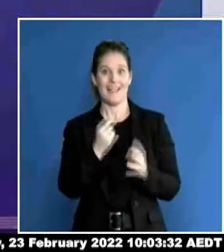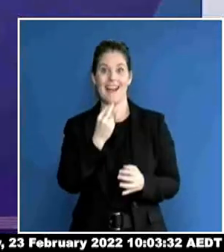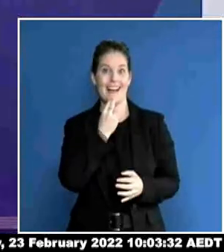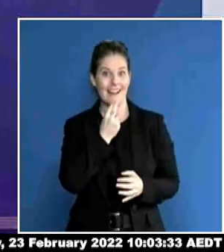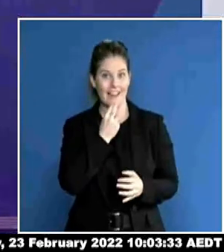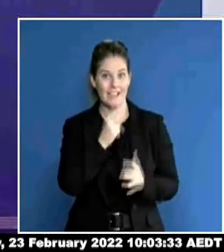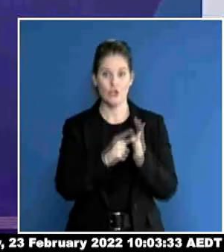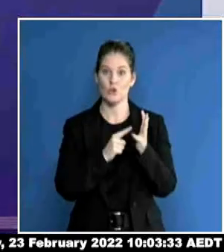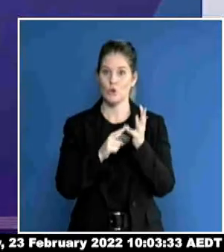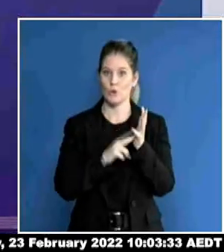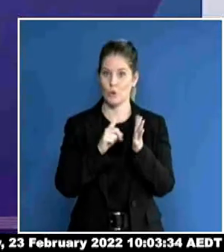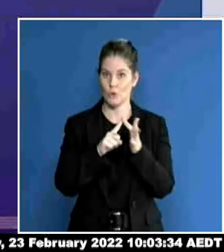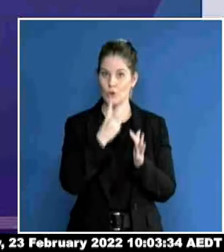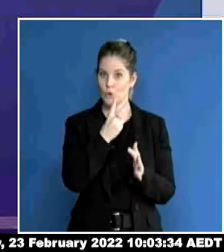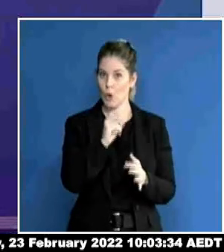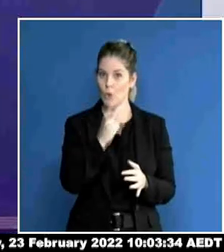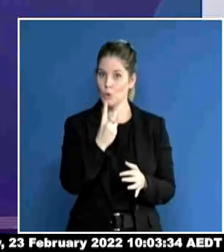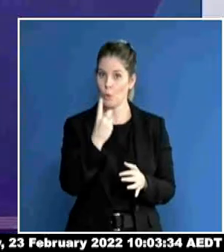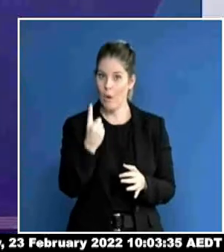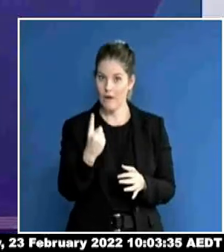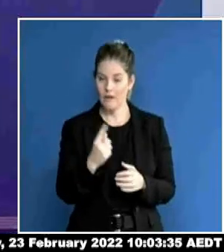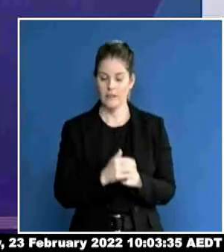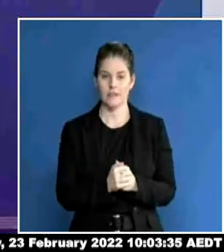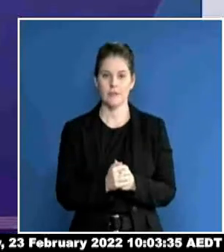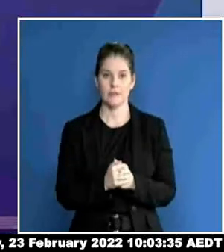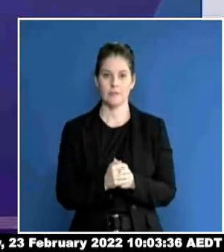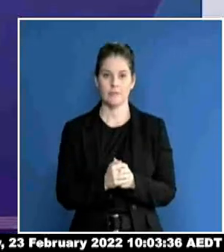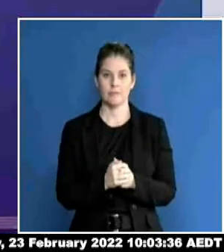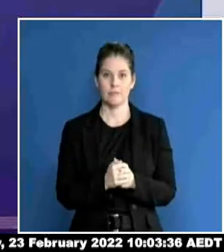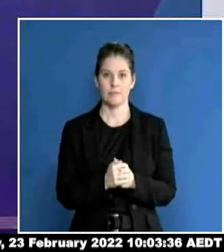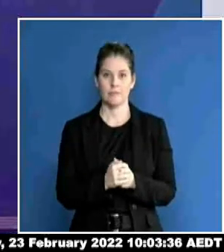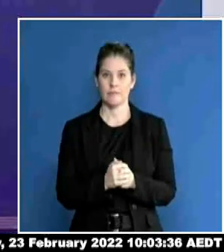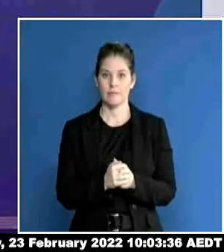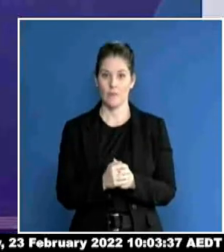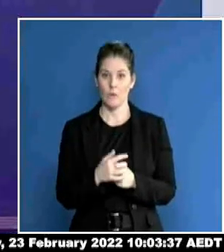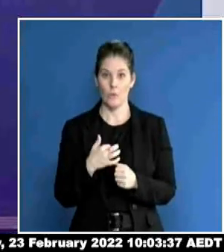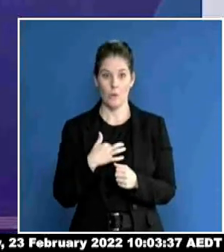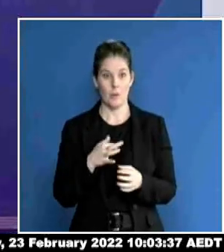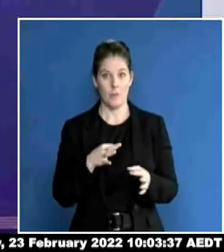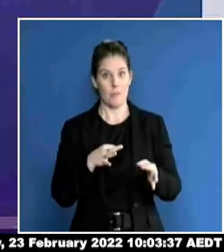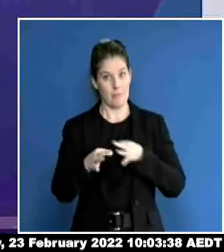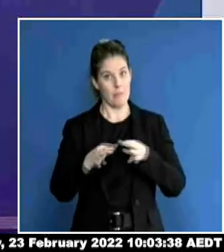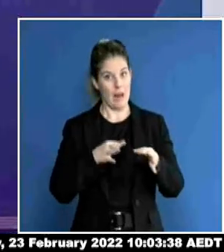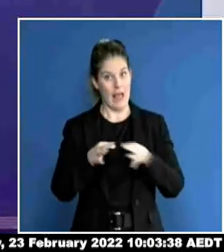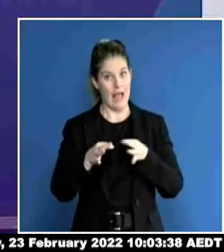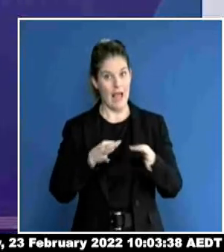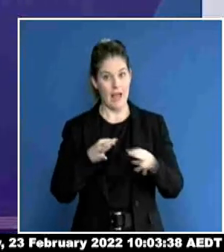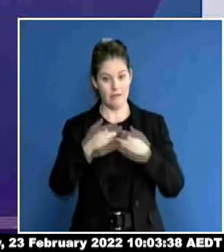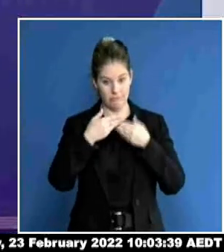We are planning, all being well, to conduct about 12 Public hearings in 2022, and this,